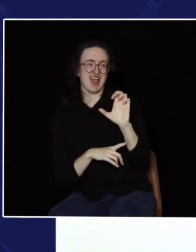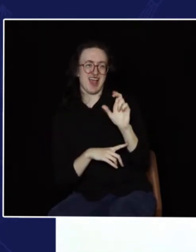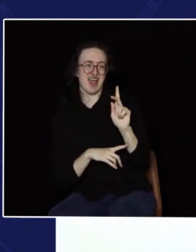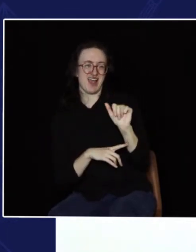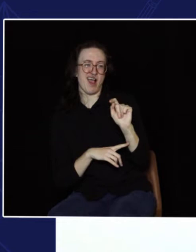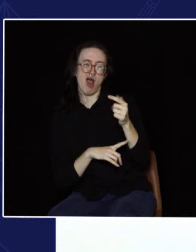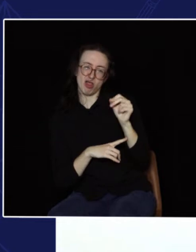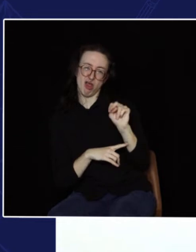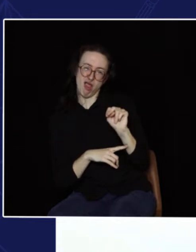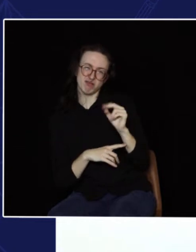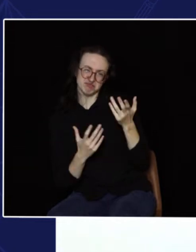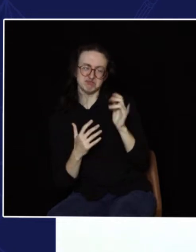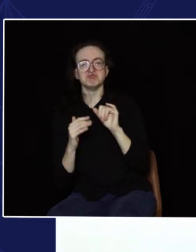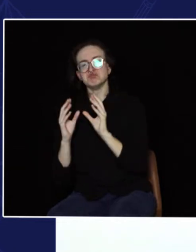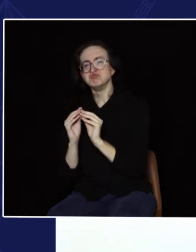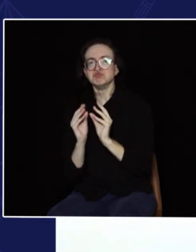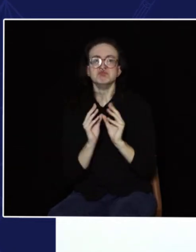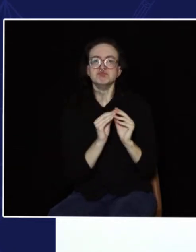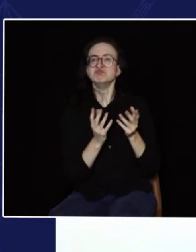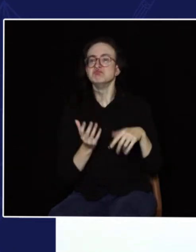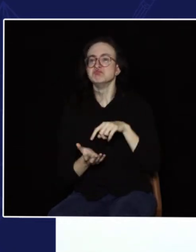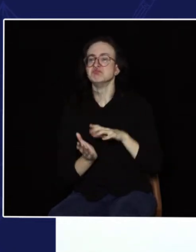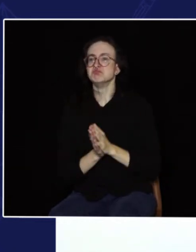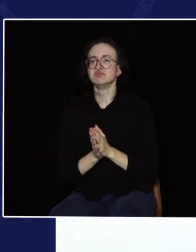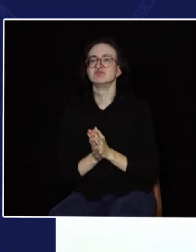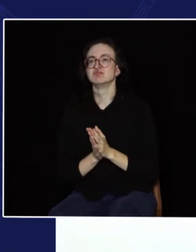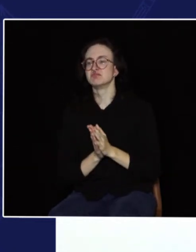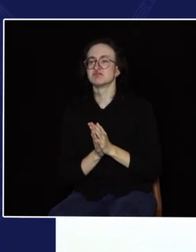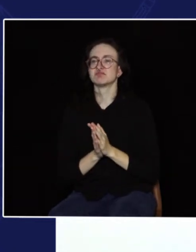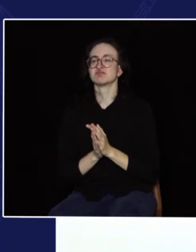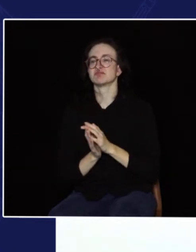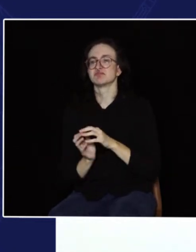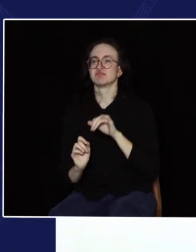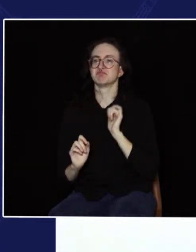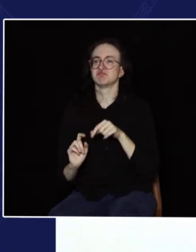the hackathon -- I don’t know... meeting?